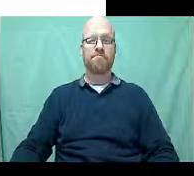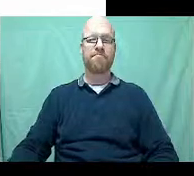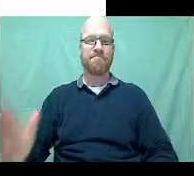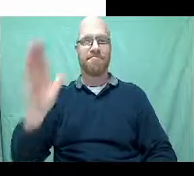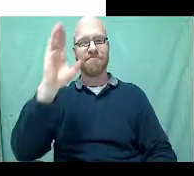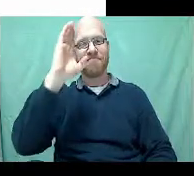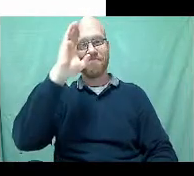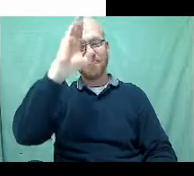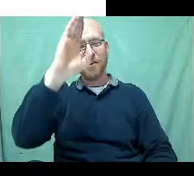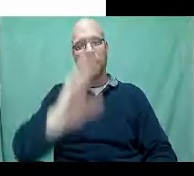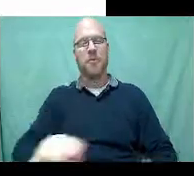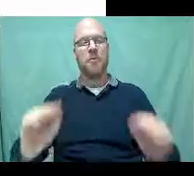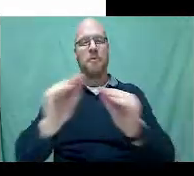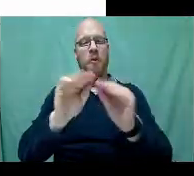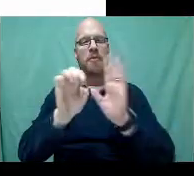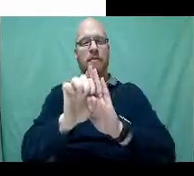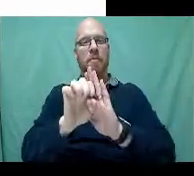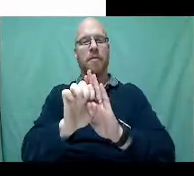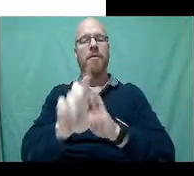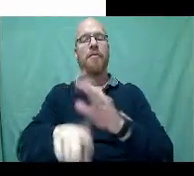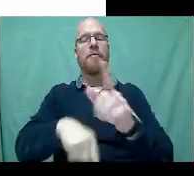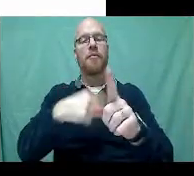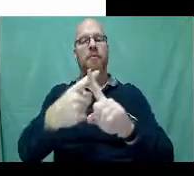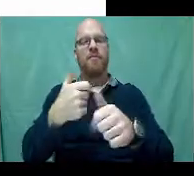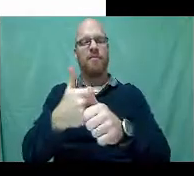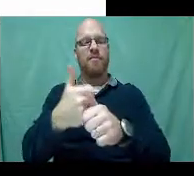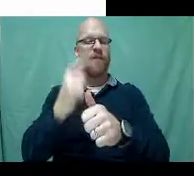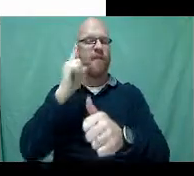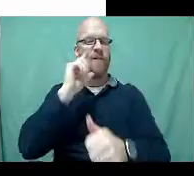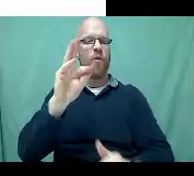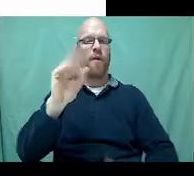Hello, more examples about factoring trinomials,